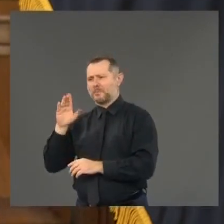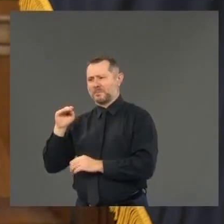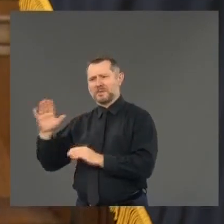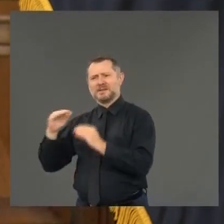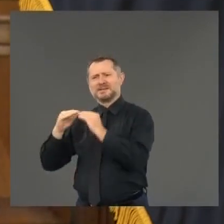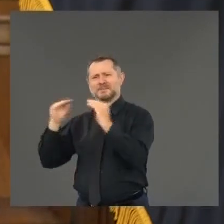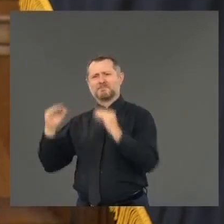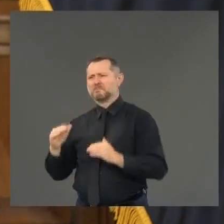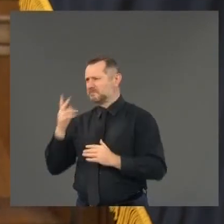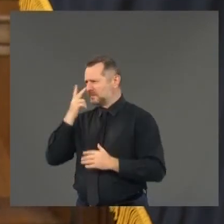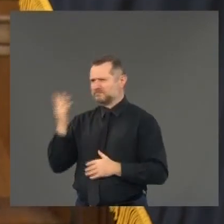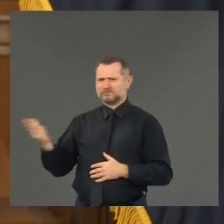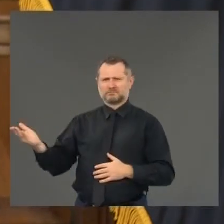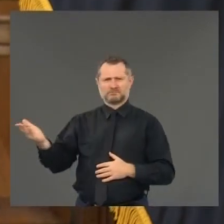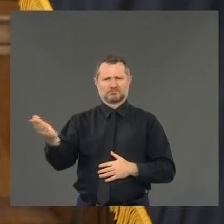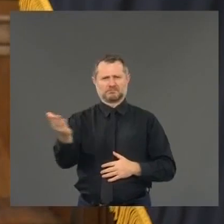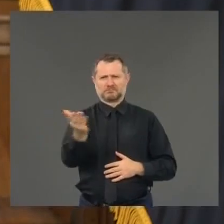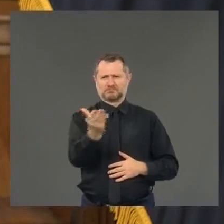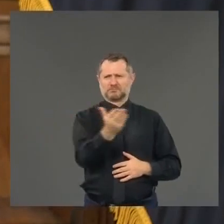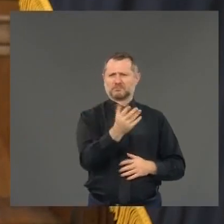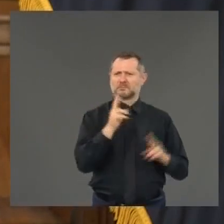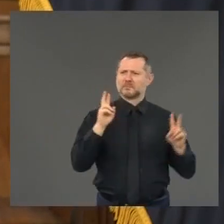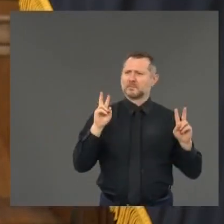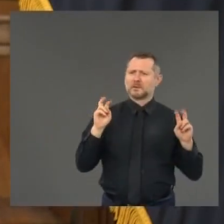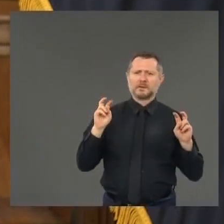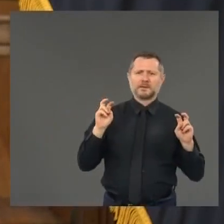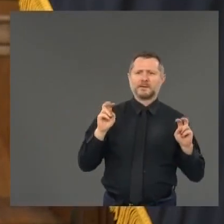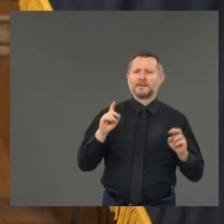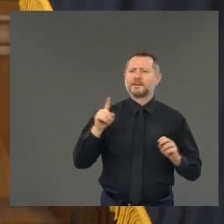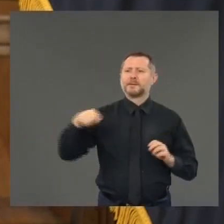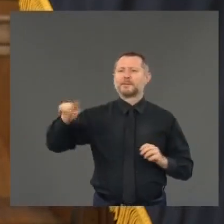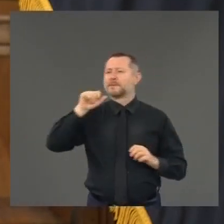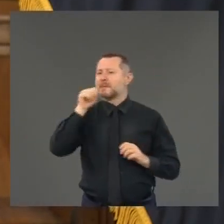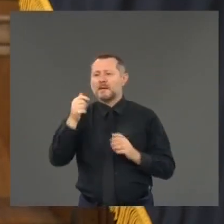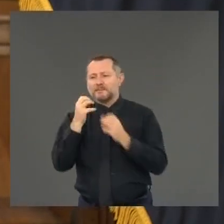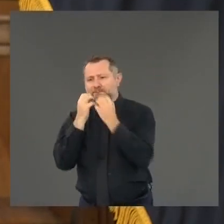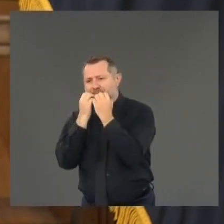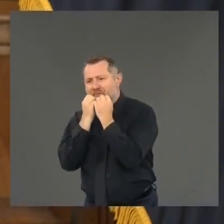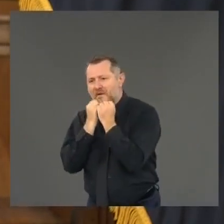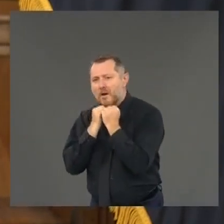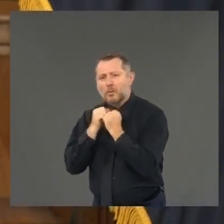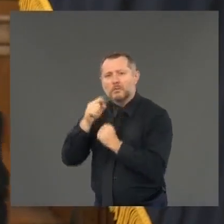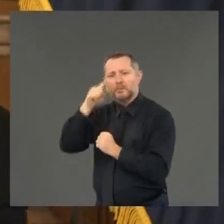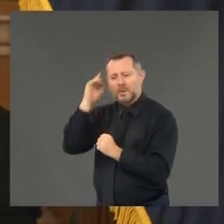ALL LIVES MATTER. THAT'S NOT WHAT IT IS SAYING. IT'S SAYING WHY DOES THE SYSTEM